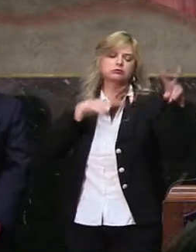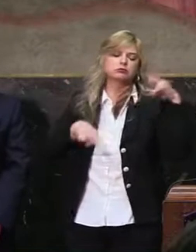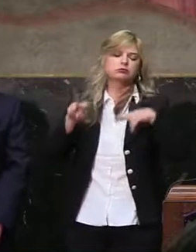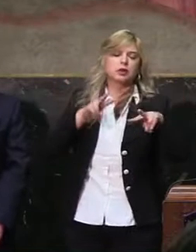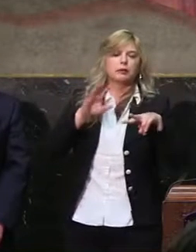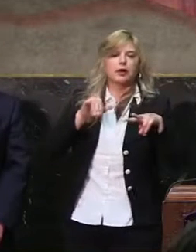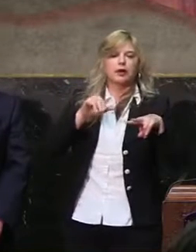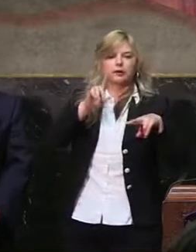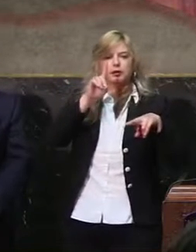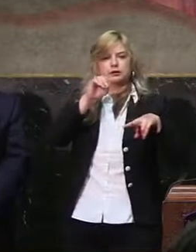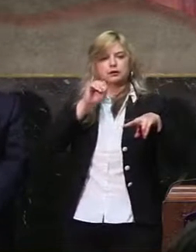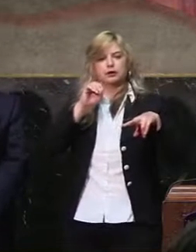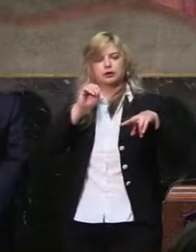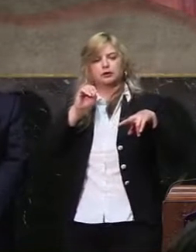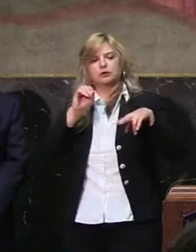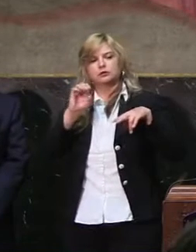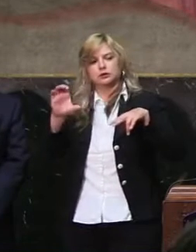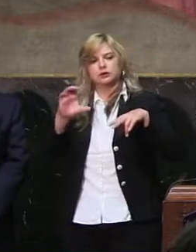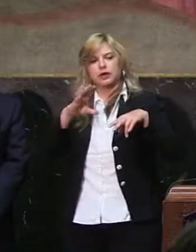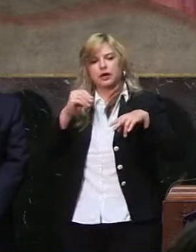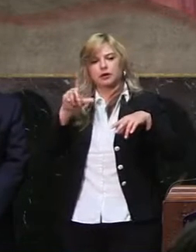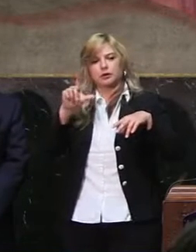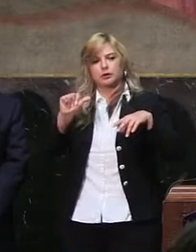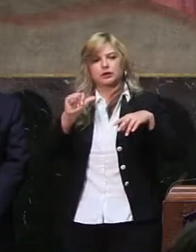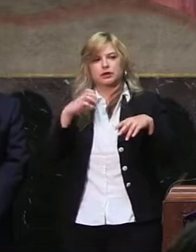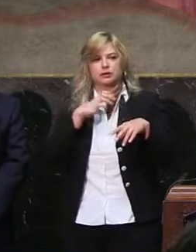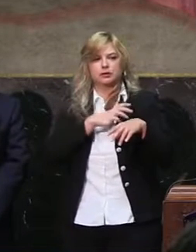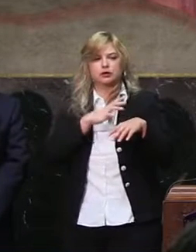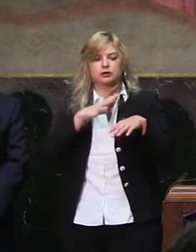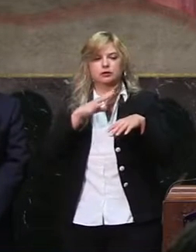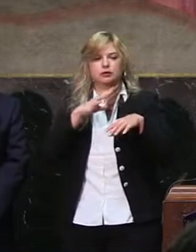Corrections and Louisiana commission of law enforcement.